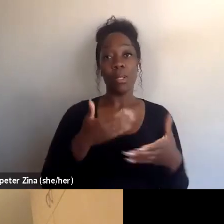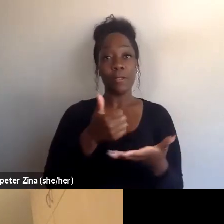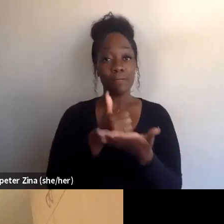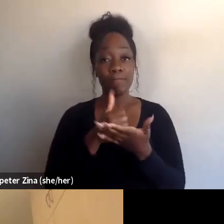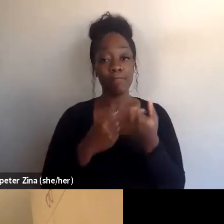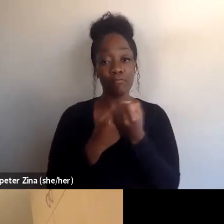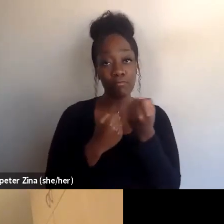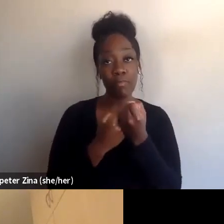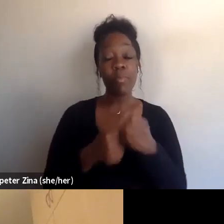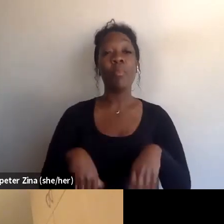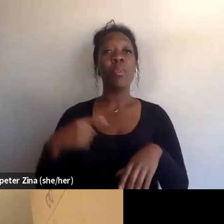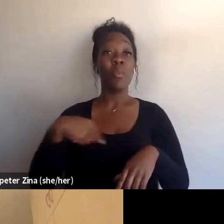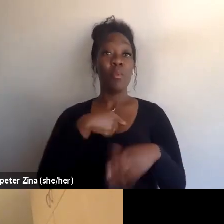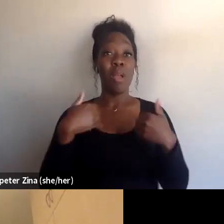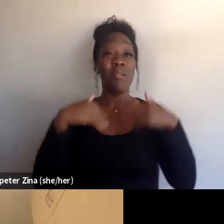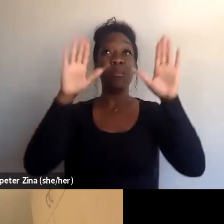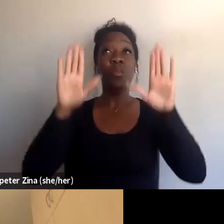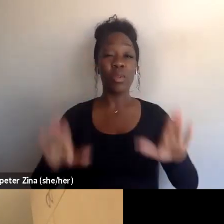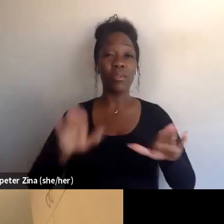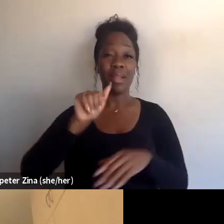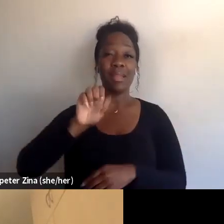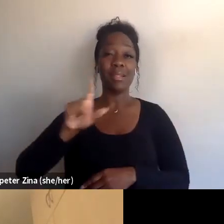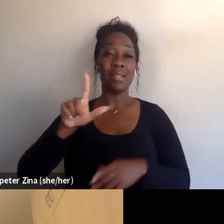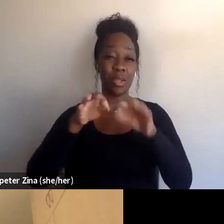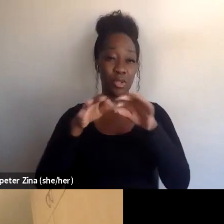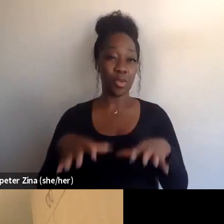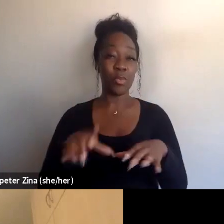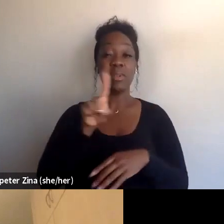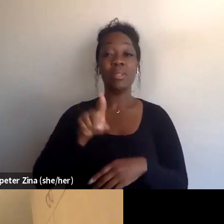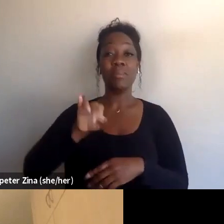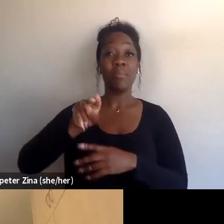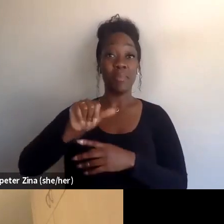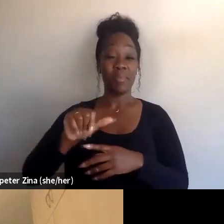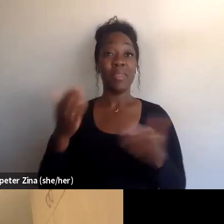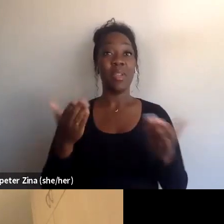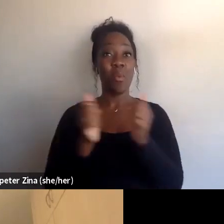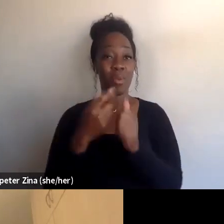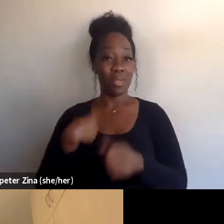We have our wonderful American sign language interpreter Zina who is here with us, has been here with us.